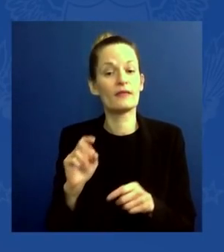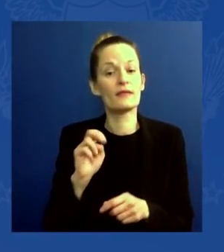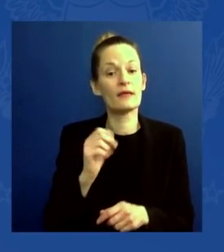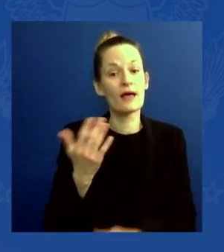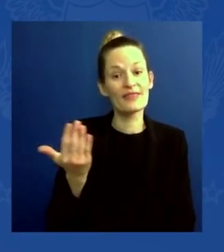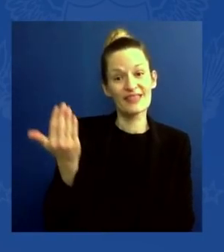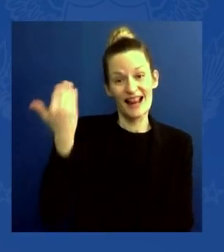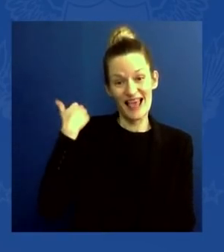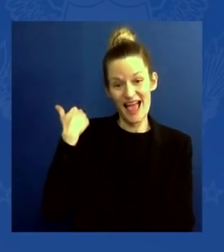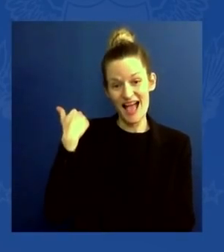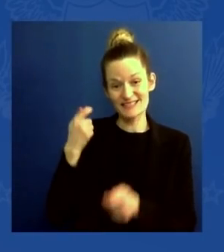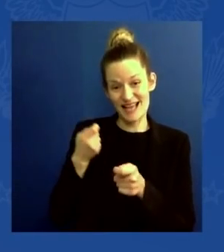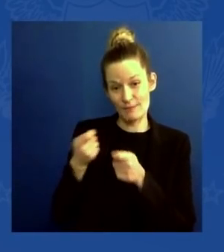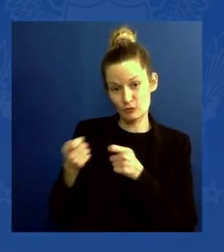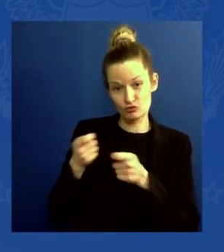you lost your child -- it's gone --